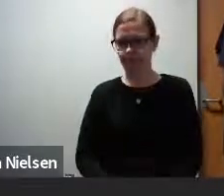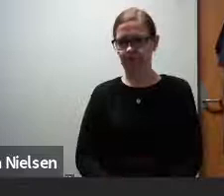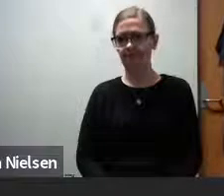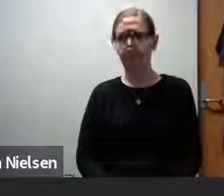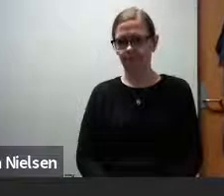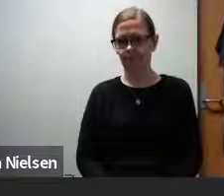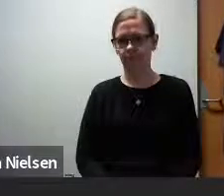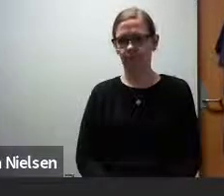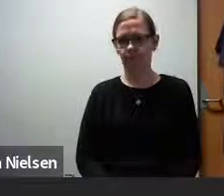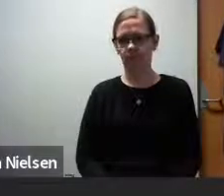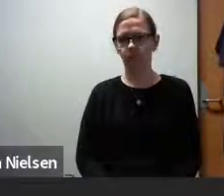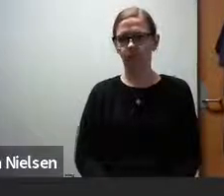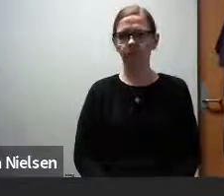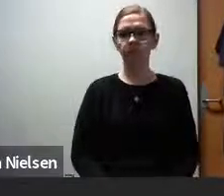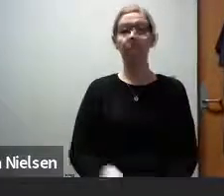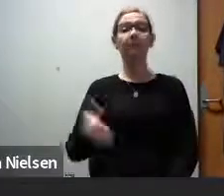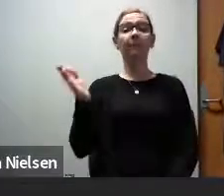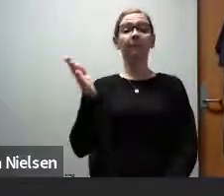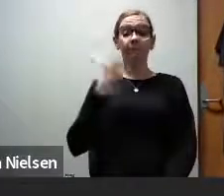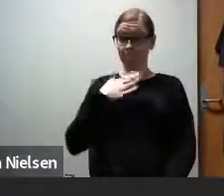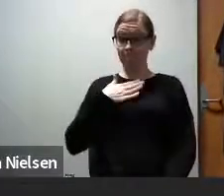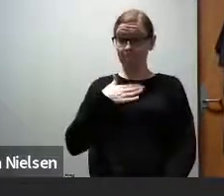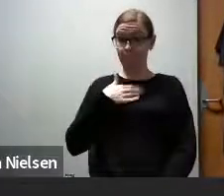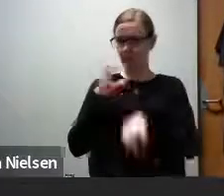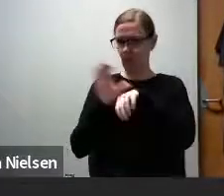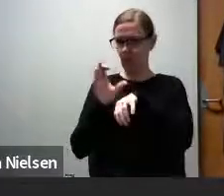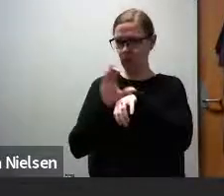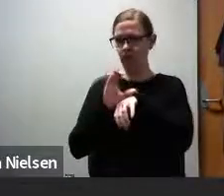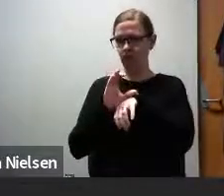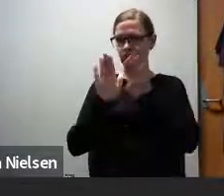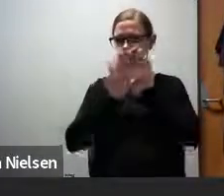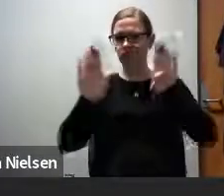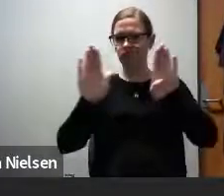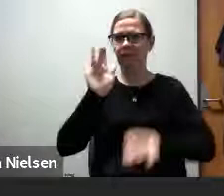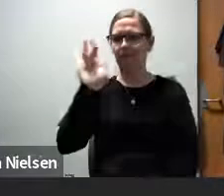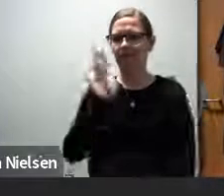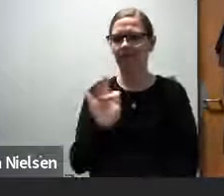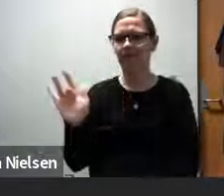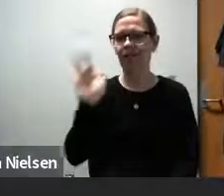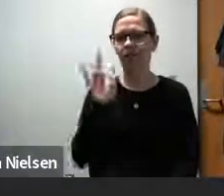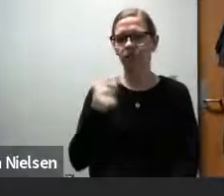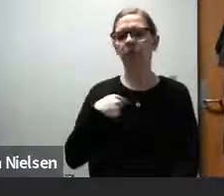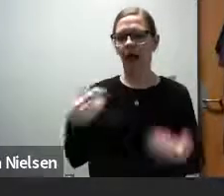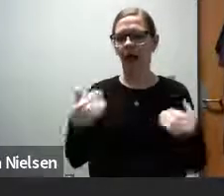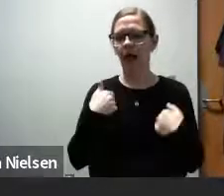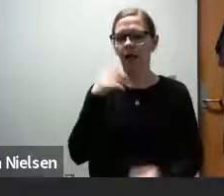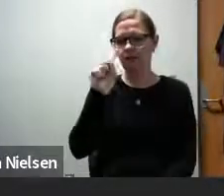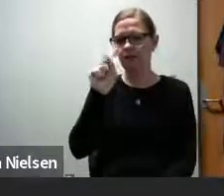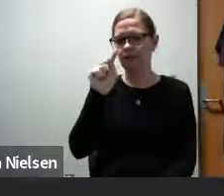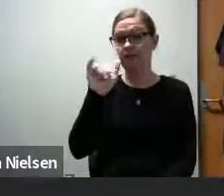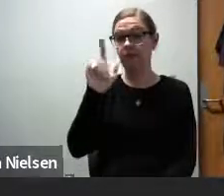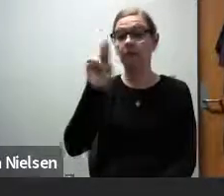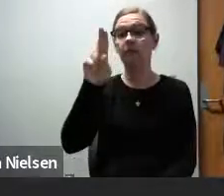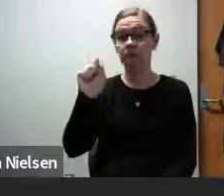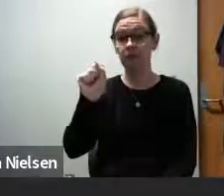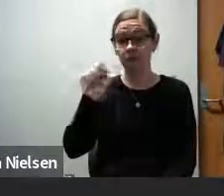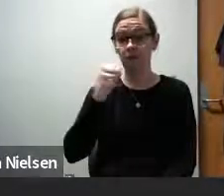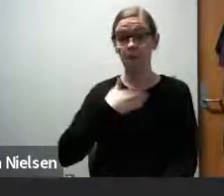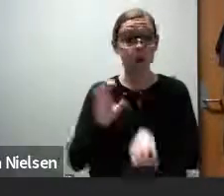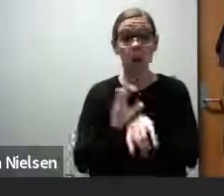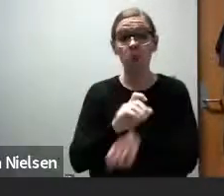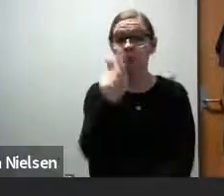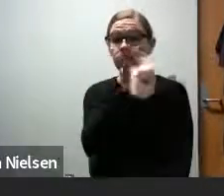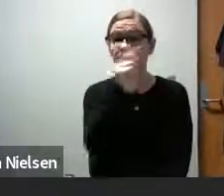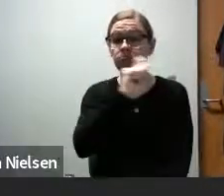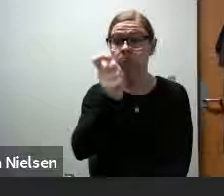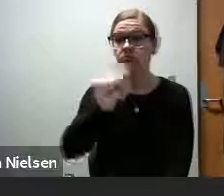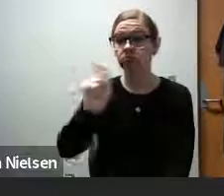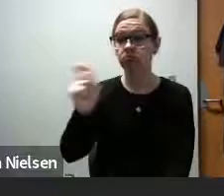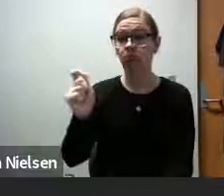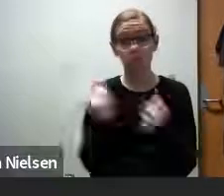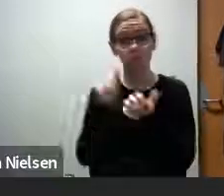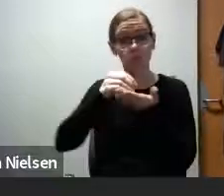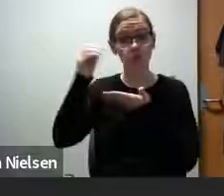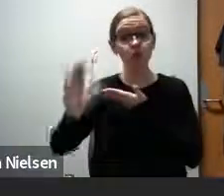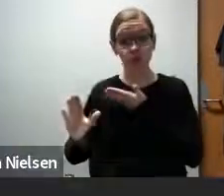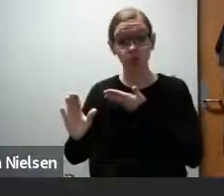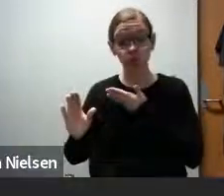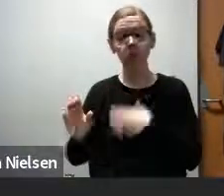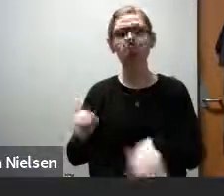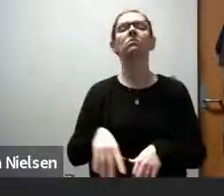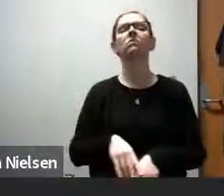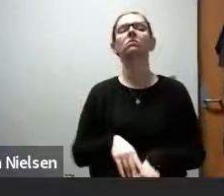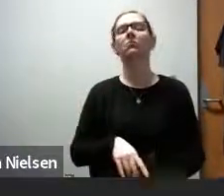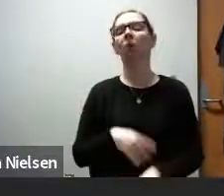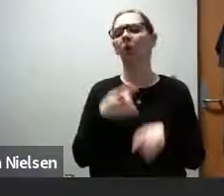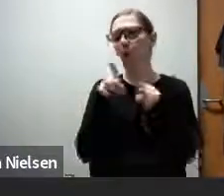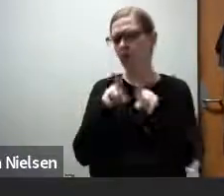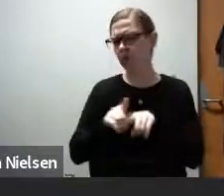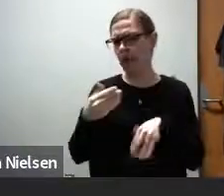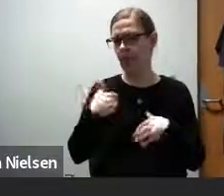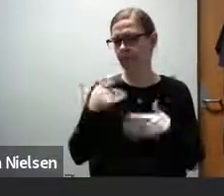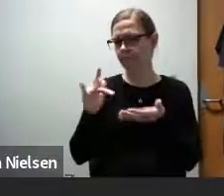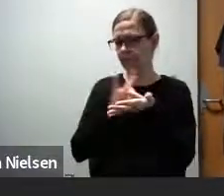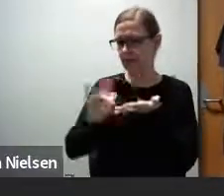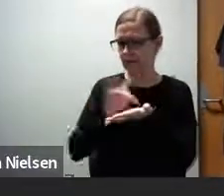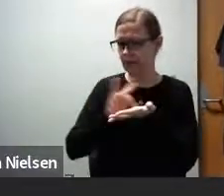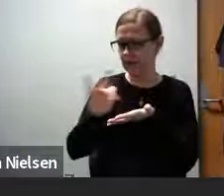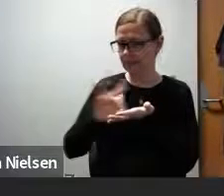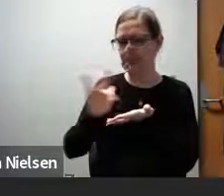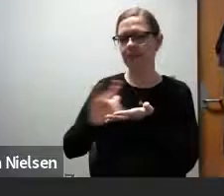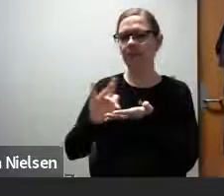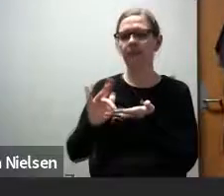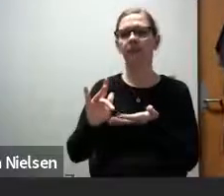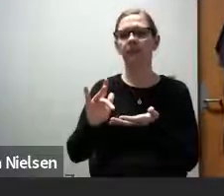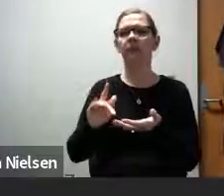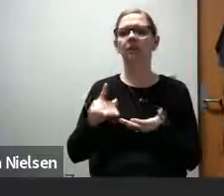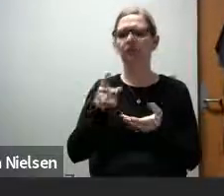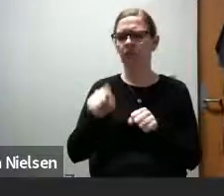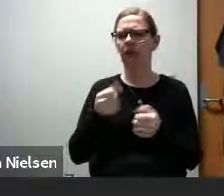Um, so my computer is a touch screen. So I do have a stylist and i right straight on my computer as I am annotating with my students, um, there's also tablets that you can buy. I'm awake on tablet. I also have